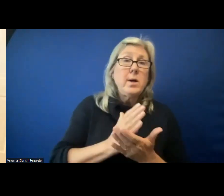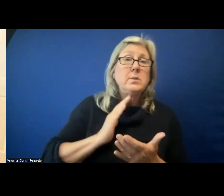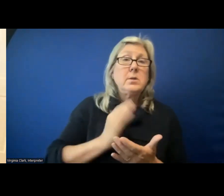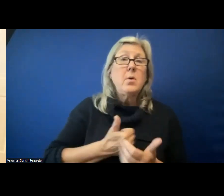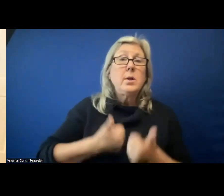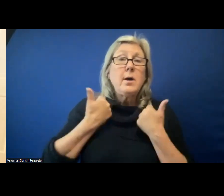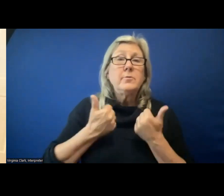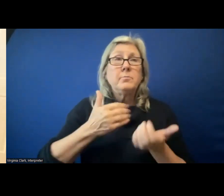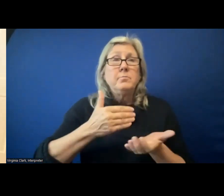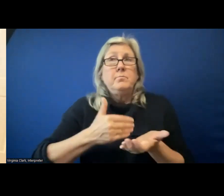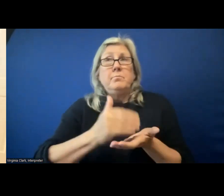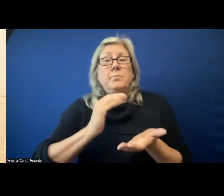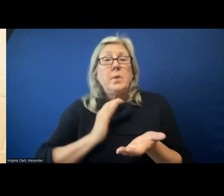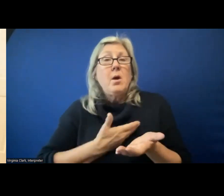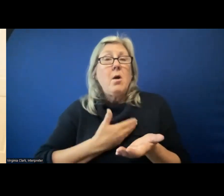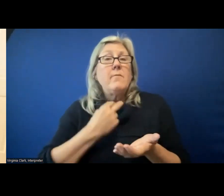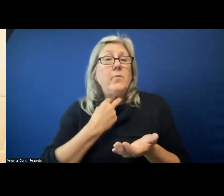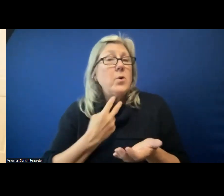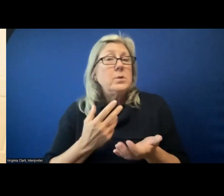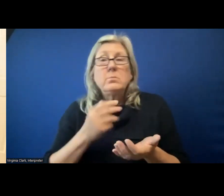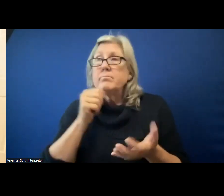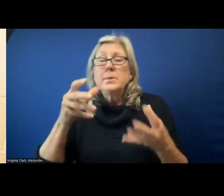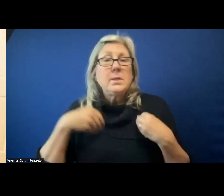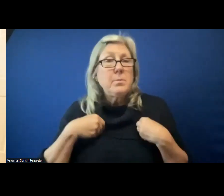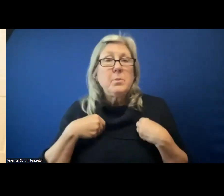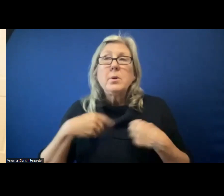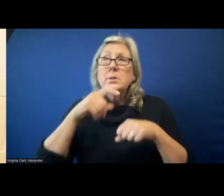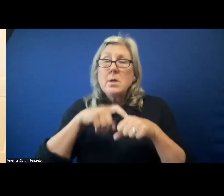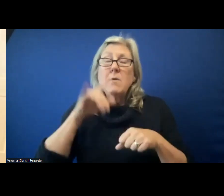is unacceptable and it is time for the practice to end.